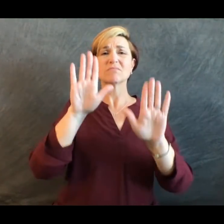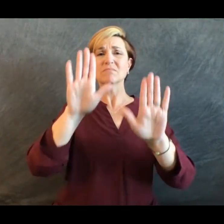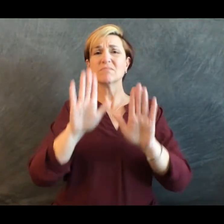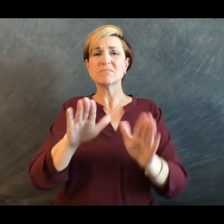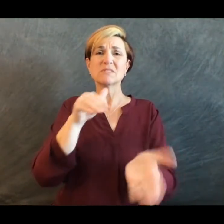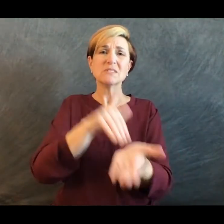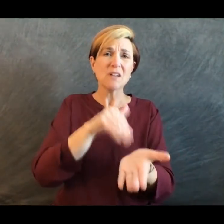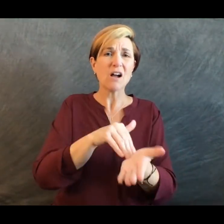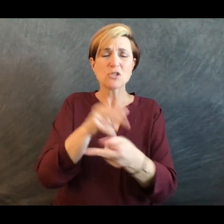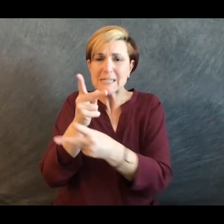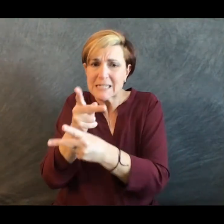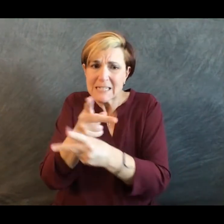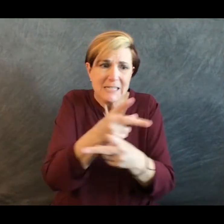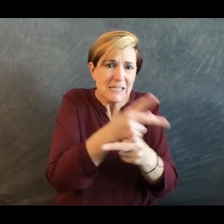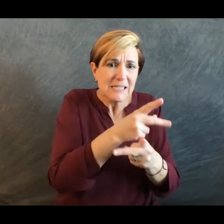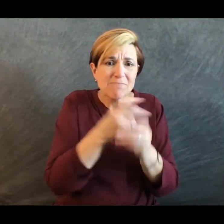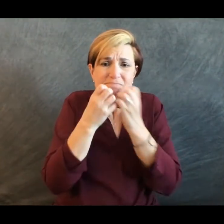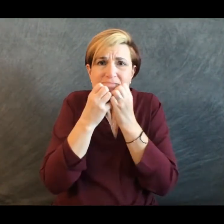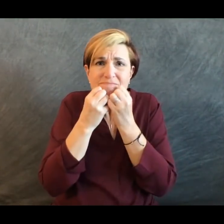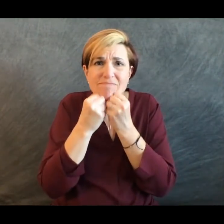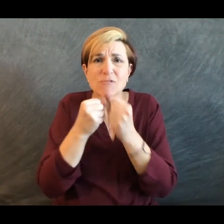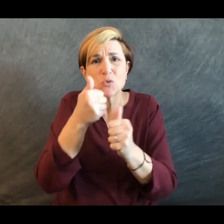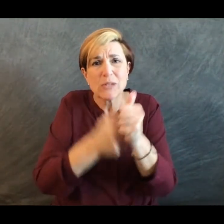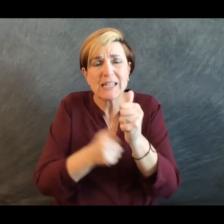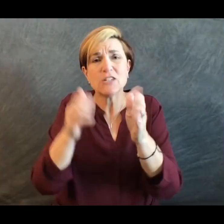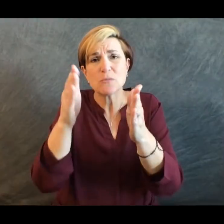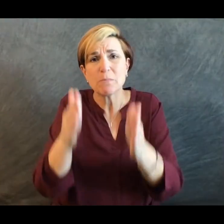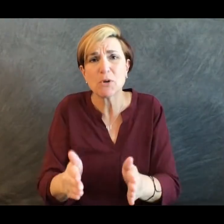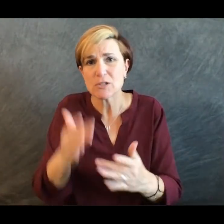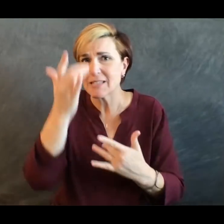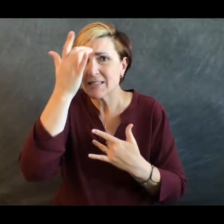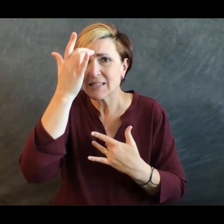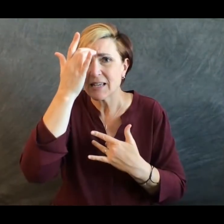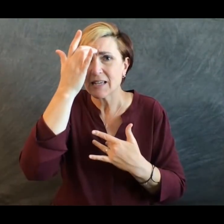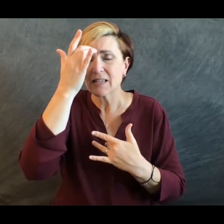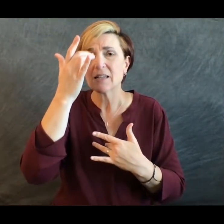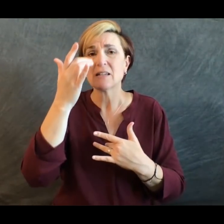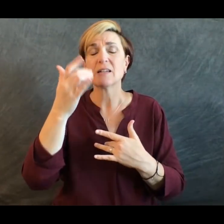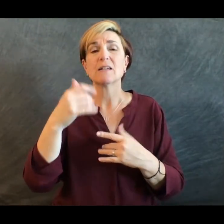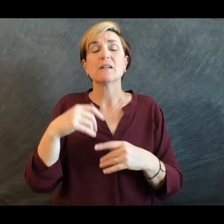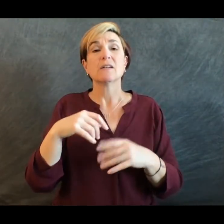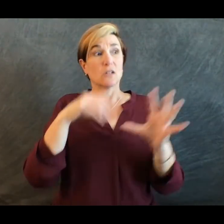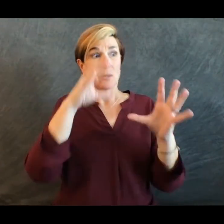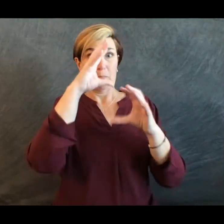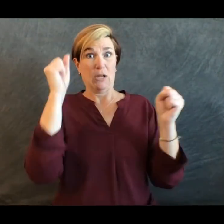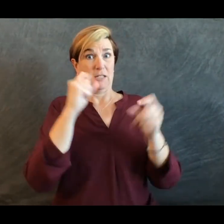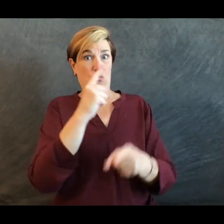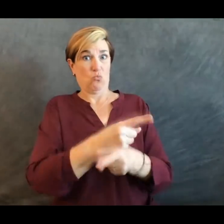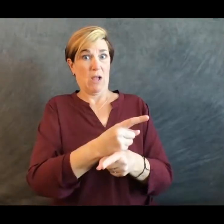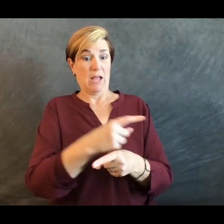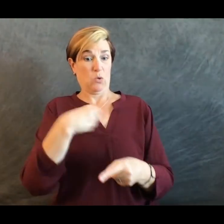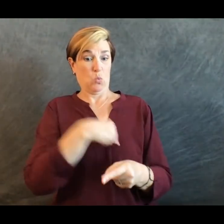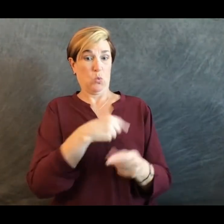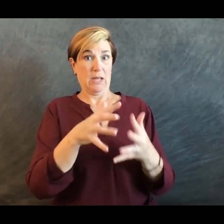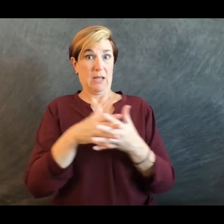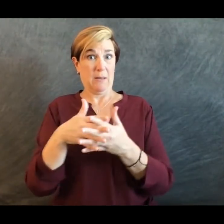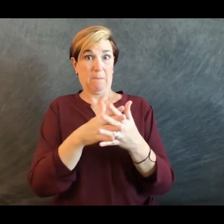care and as the president noted our mortality in the United States is significantly less than many of the other countries when you correct them